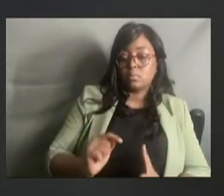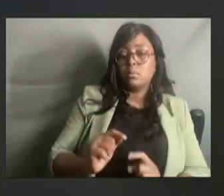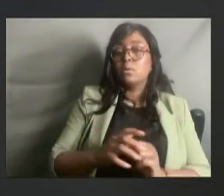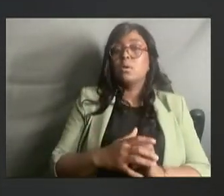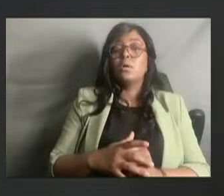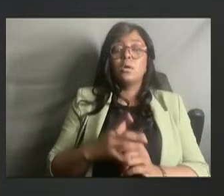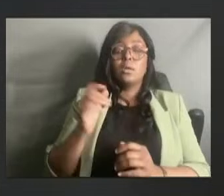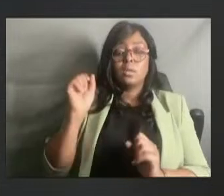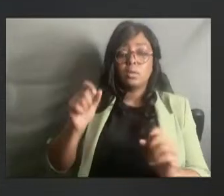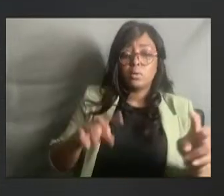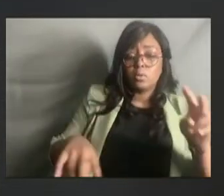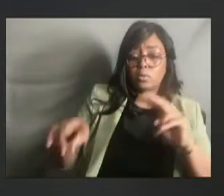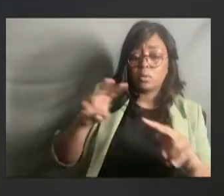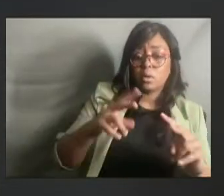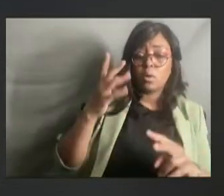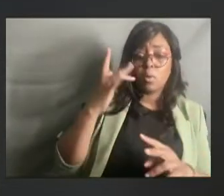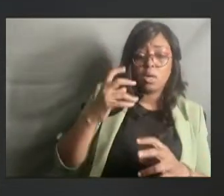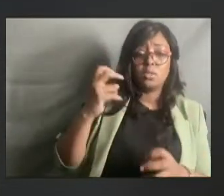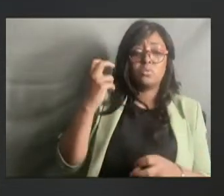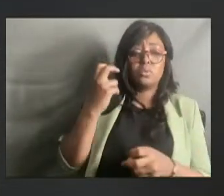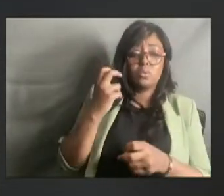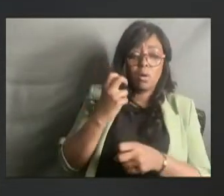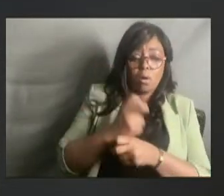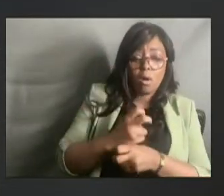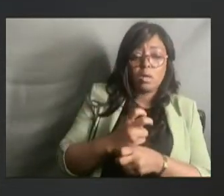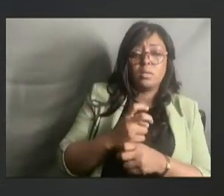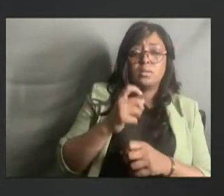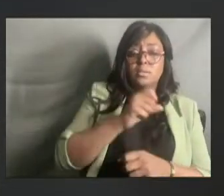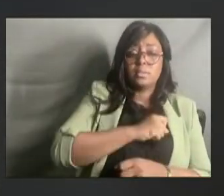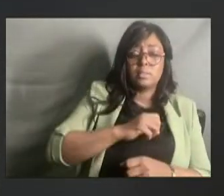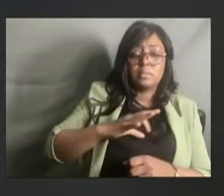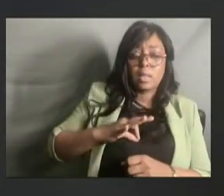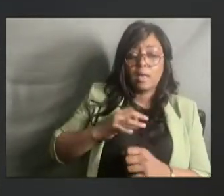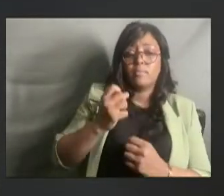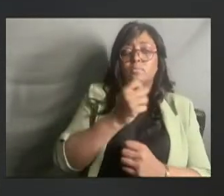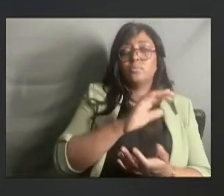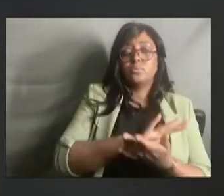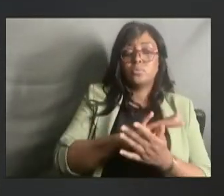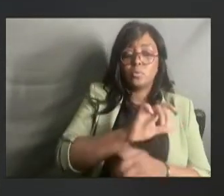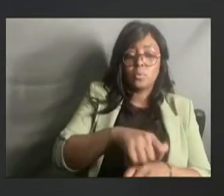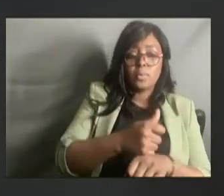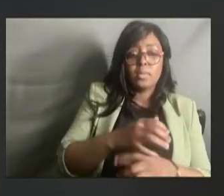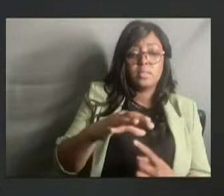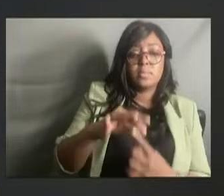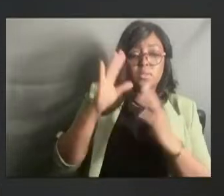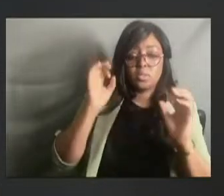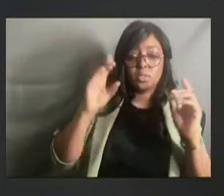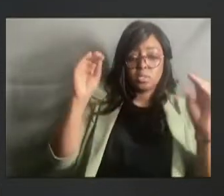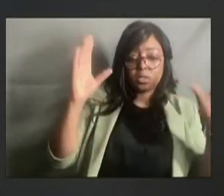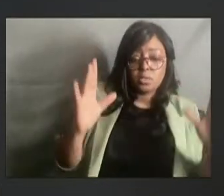Can you look at why it's so hard to staff school based special education teachers and speech